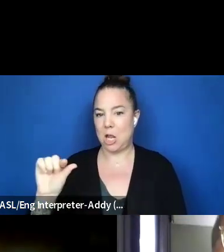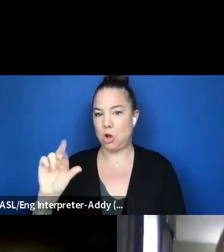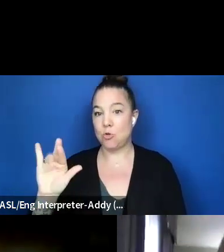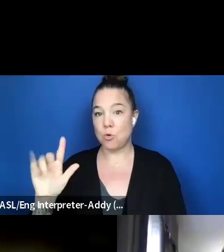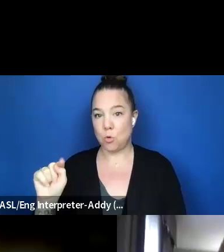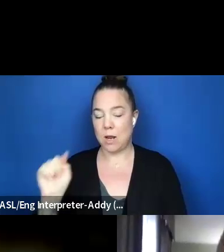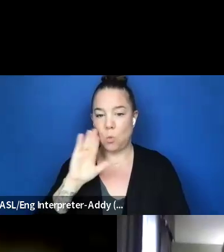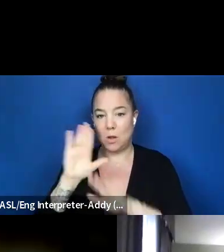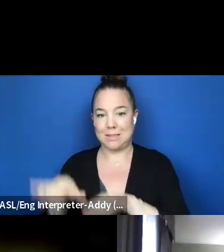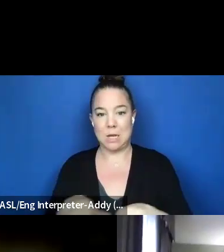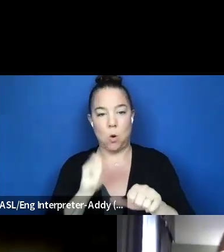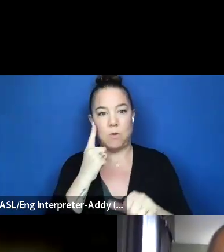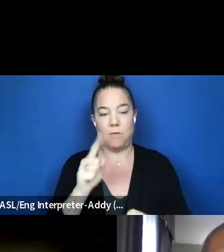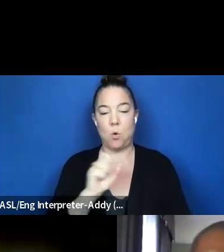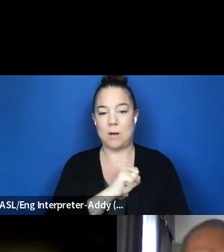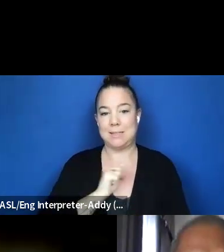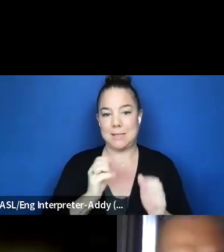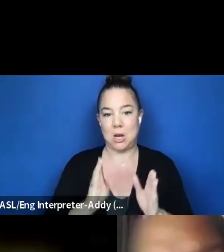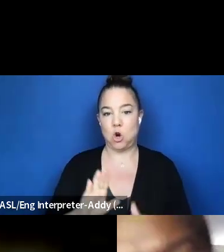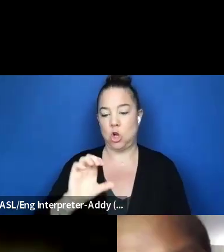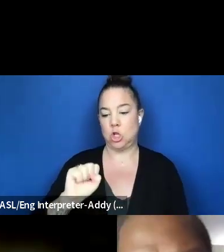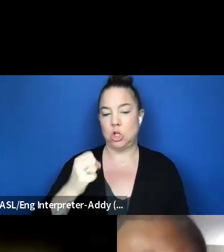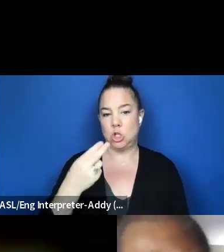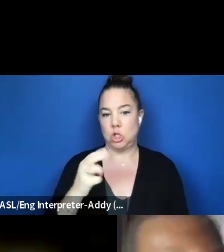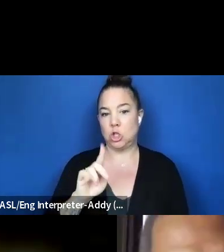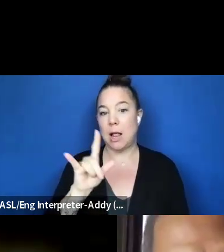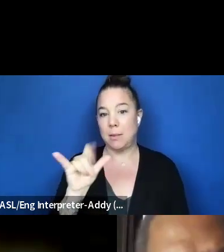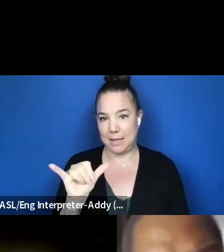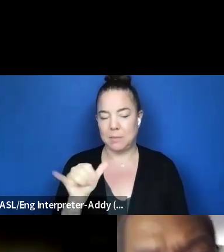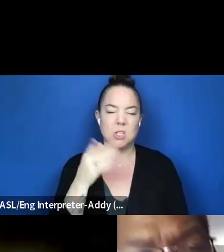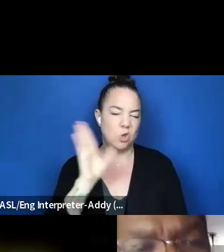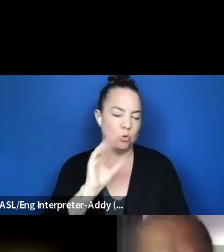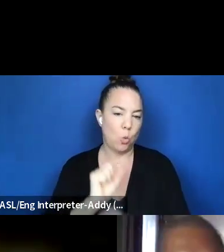Adeleigh Belyeu: Senator Shelby. Of course she formerly worked for Senator Shelby, so